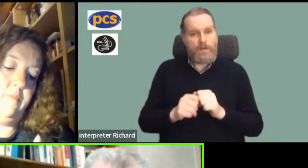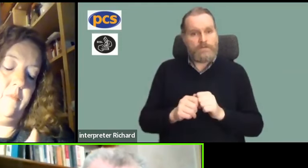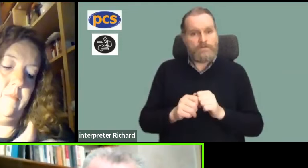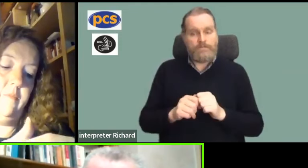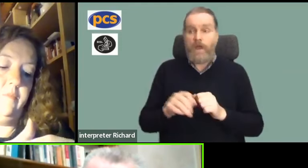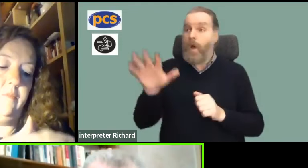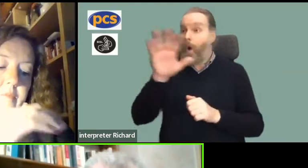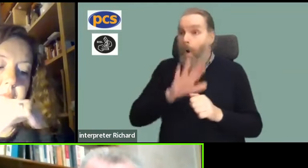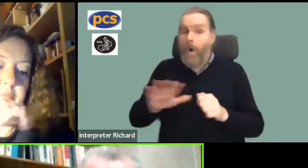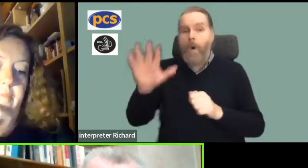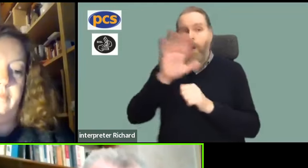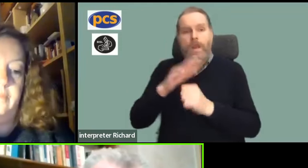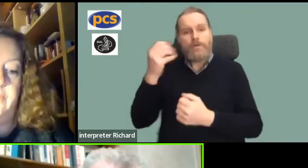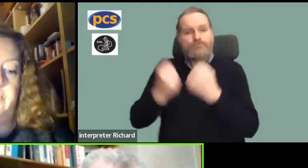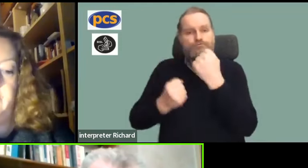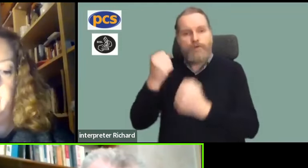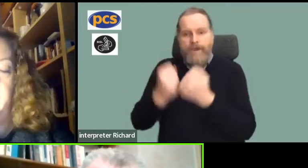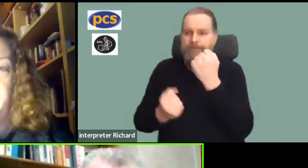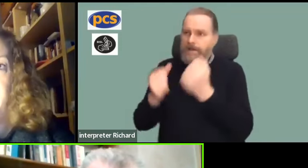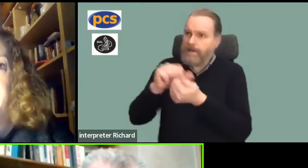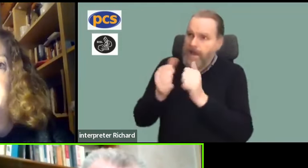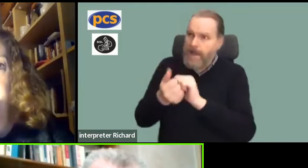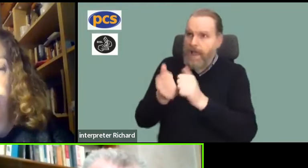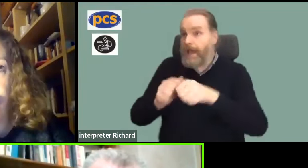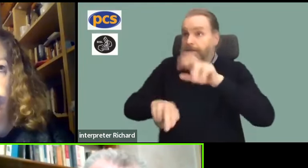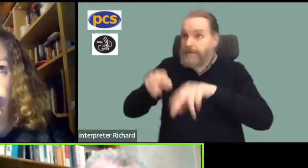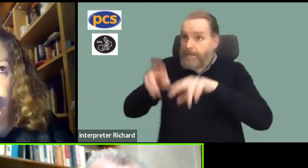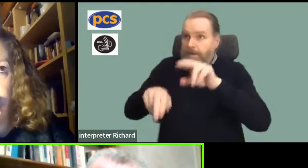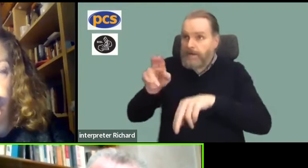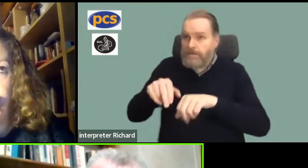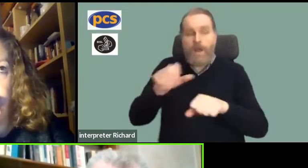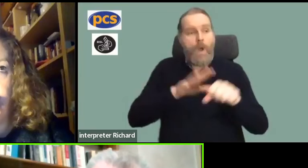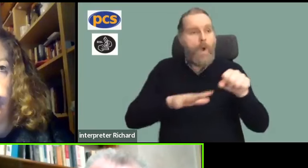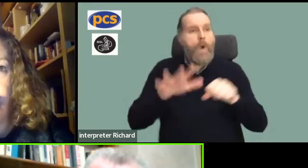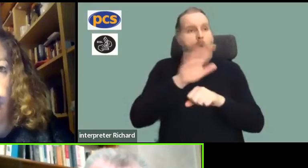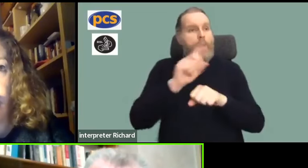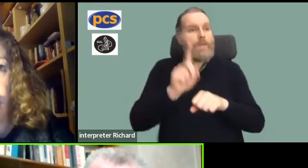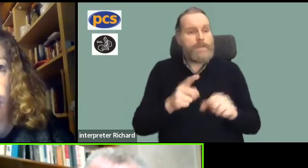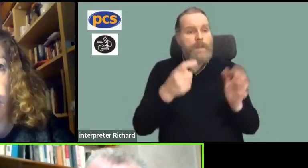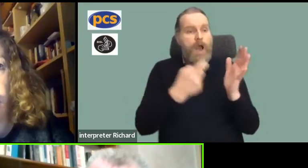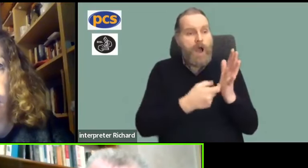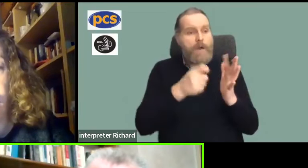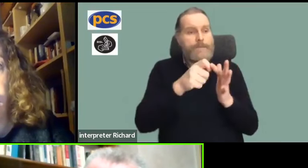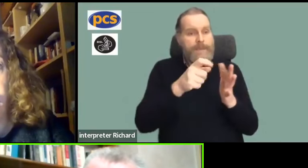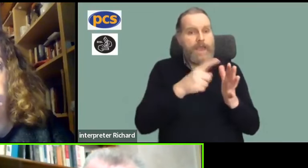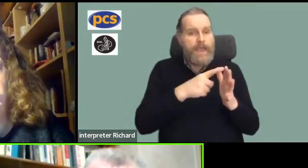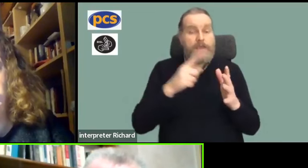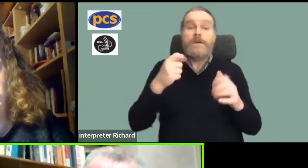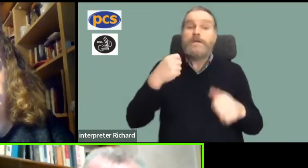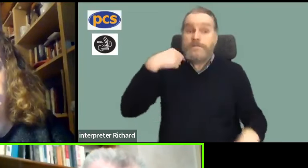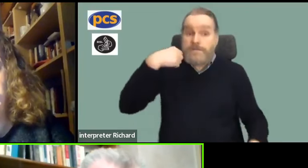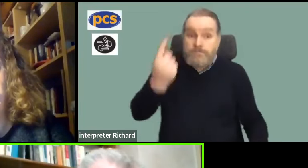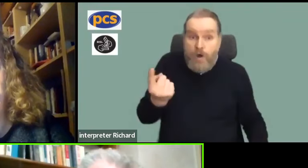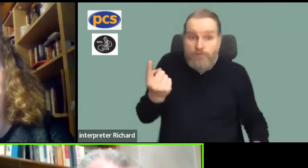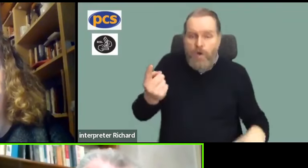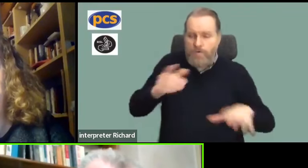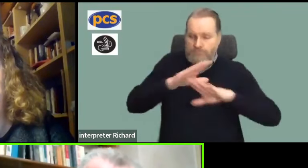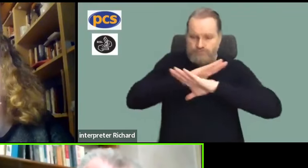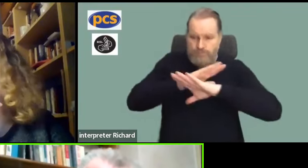by saying that n by saying that every driving examiner everybody son in the rson in the Rpa in the Rpa. Strikes tomorrow, making tomorrow, making a brave standard